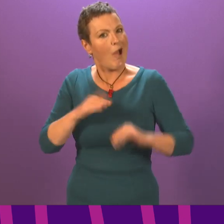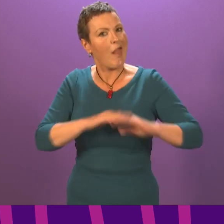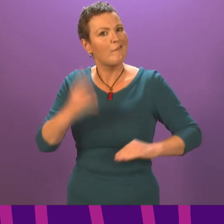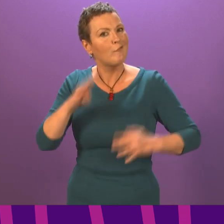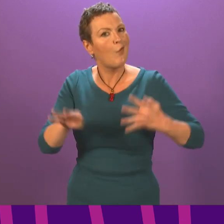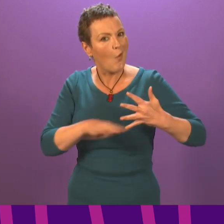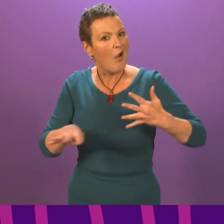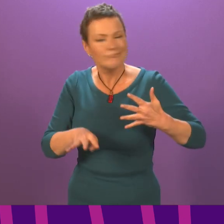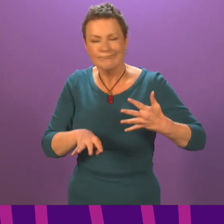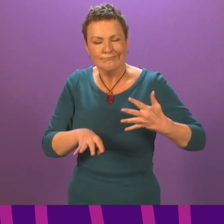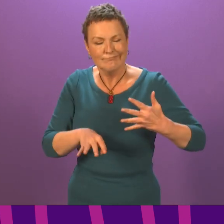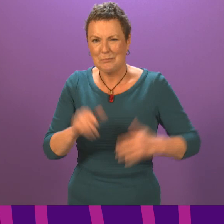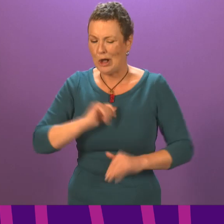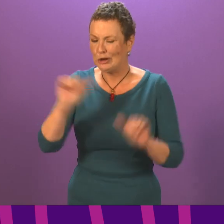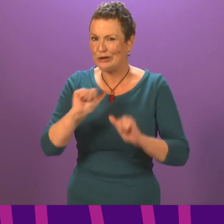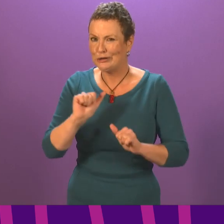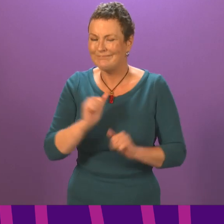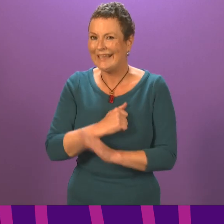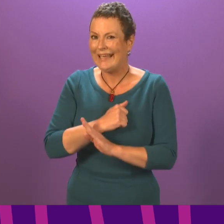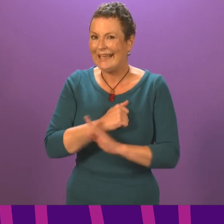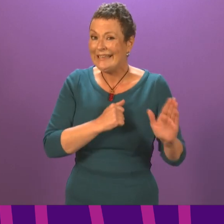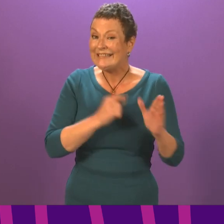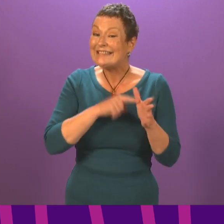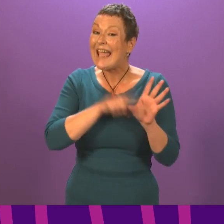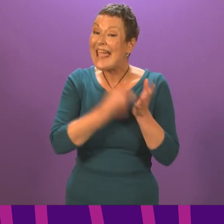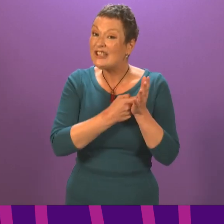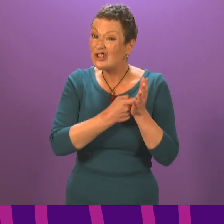are some areas—for example, East Ayrshire, North Ayrshire and Fife—where the number